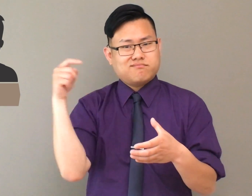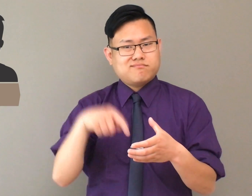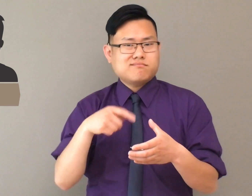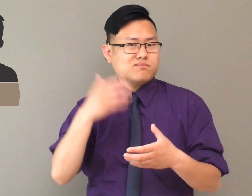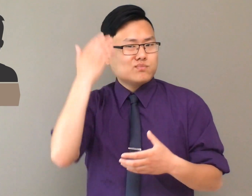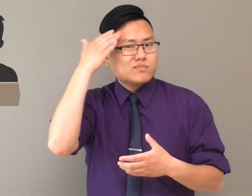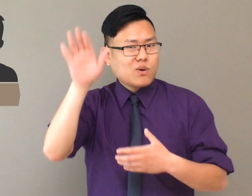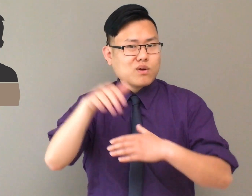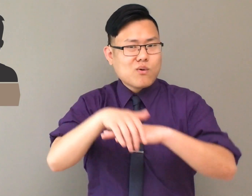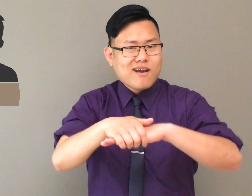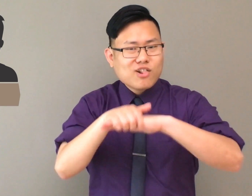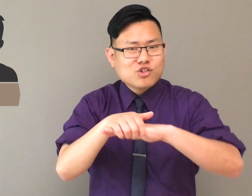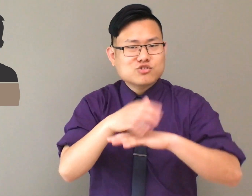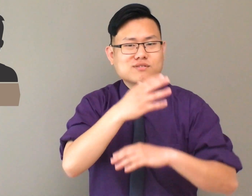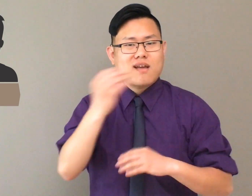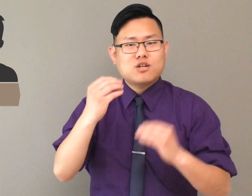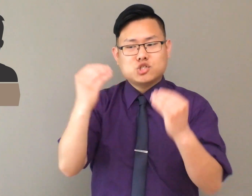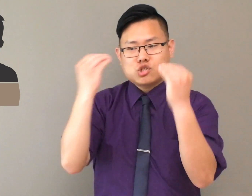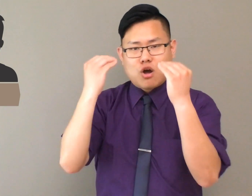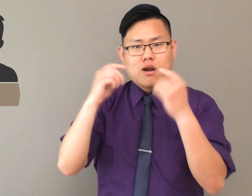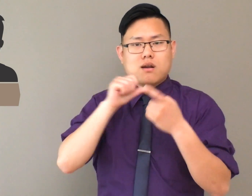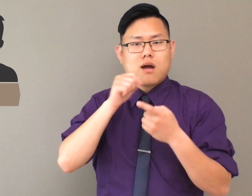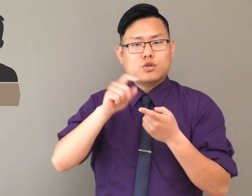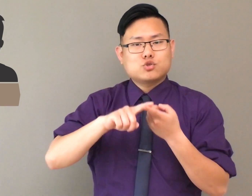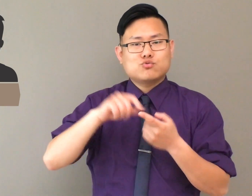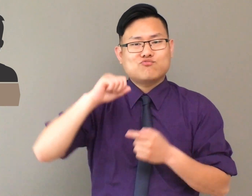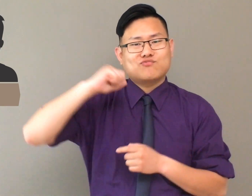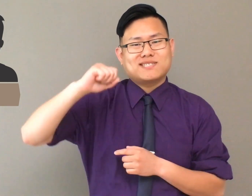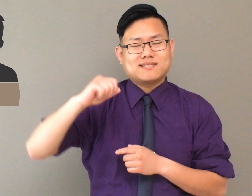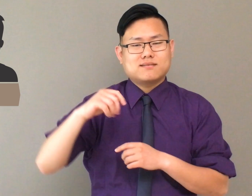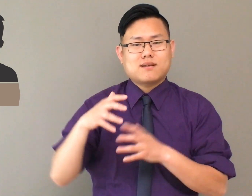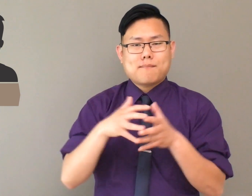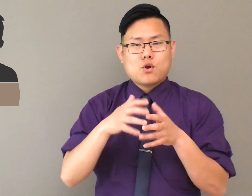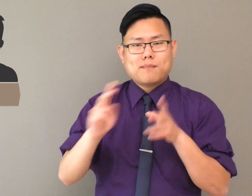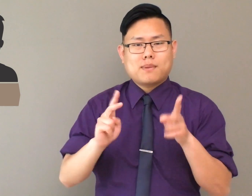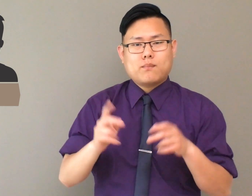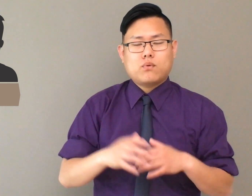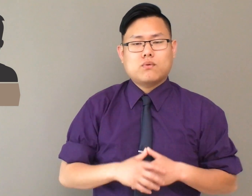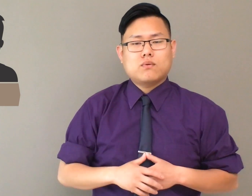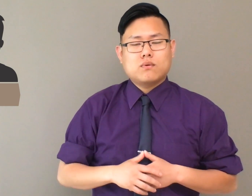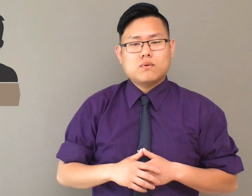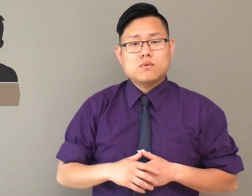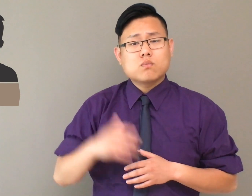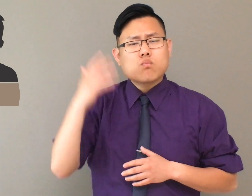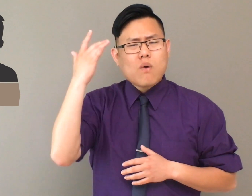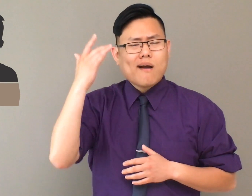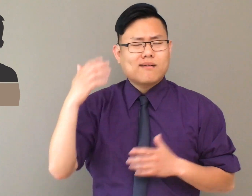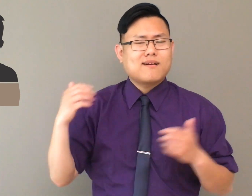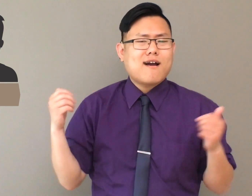with limited English proficiency, all of whom feared to resist American people in any way